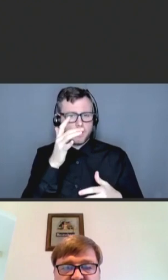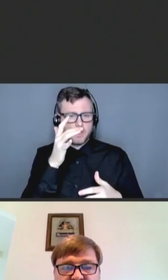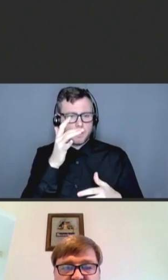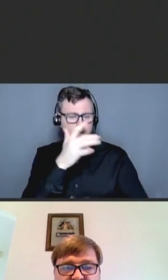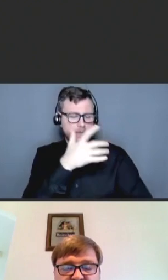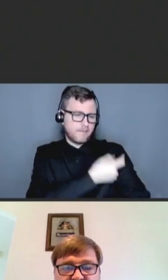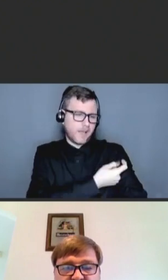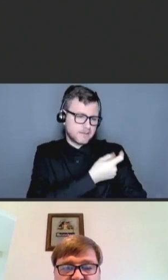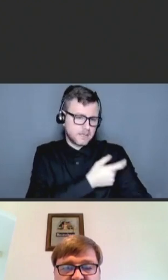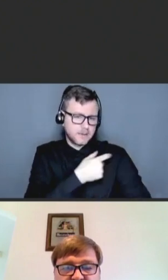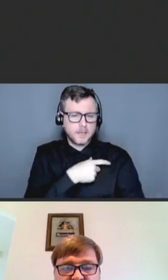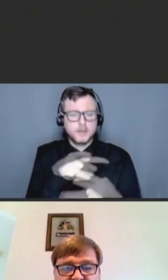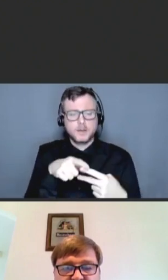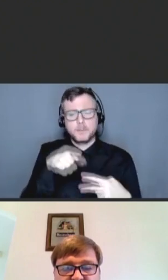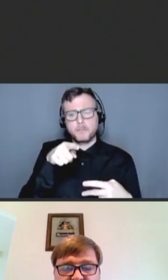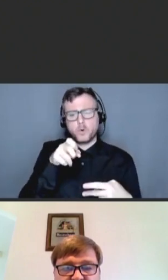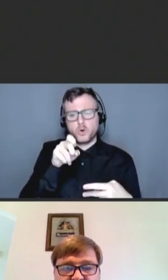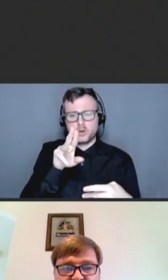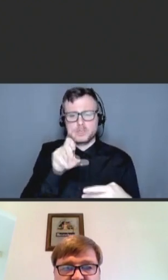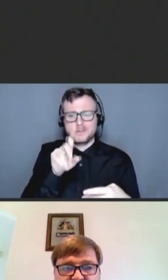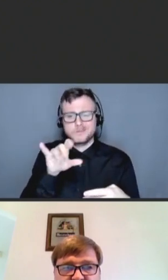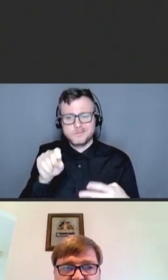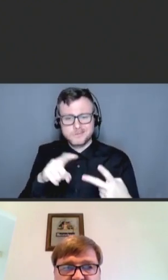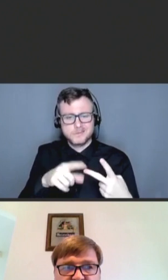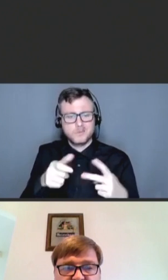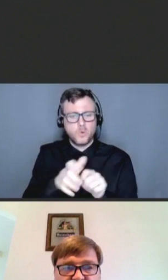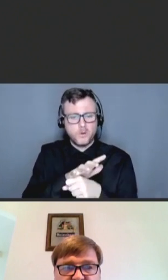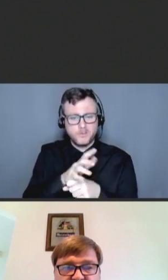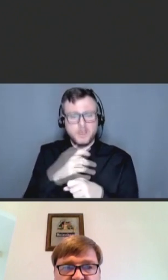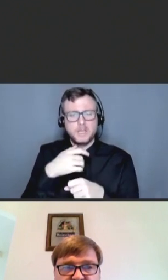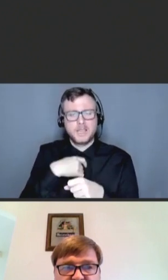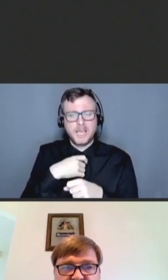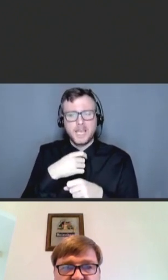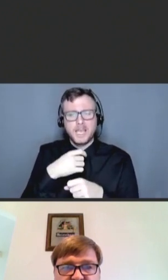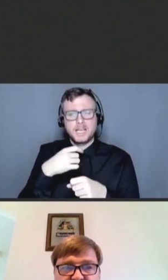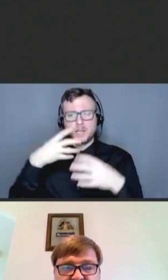and COVID being these mucosal -- what the potential is for